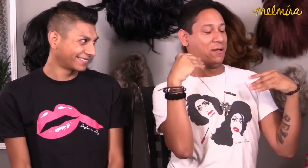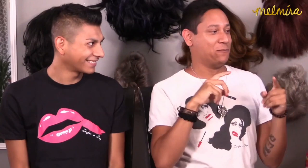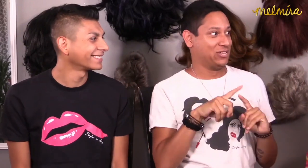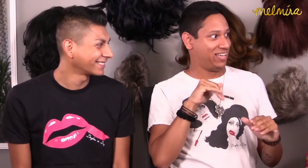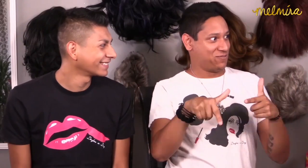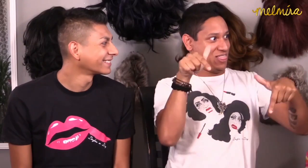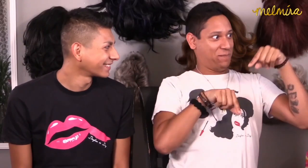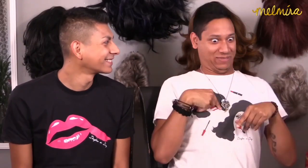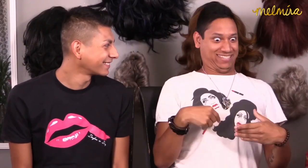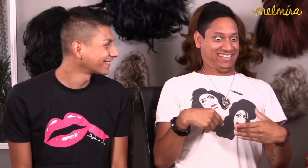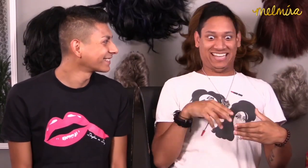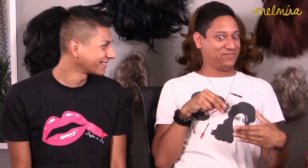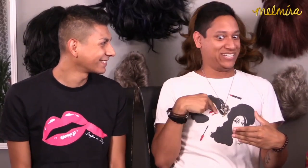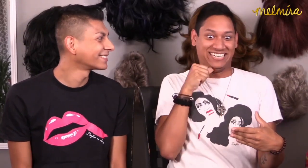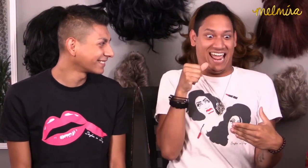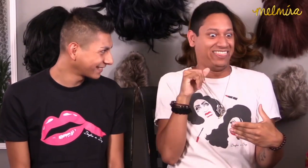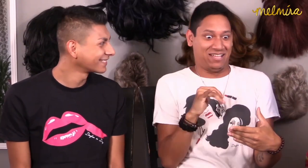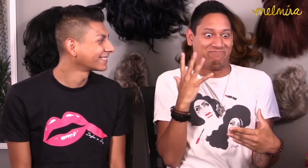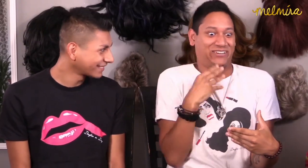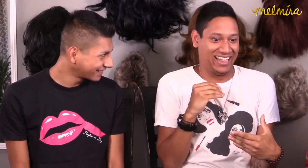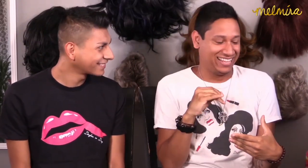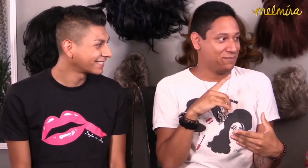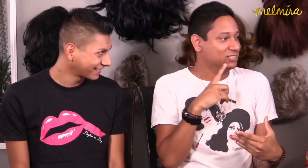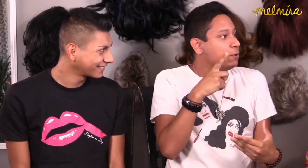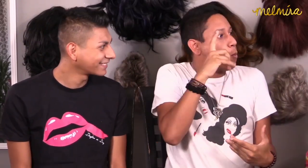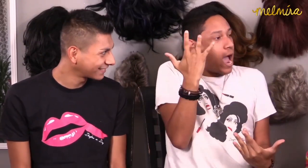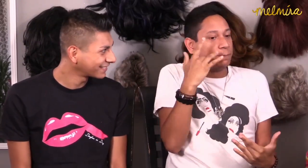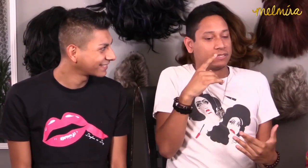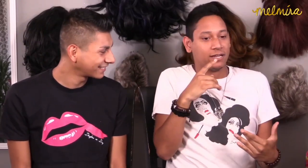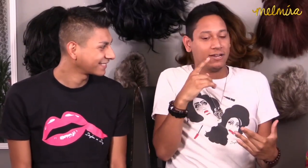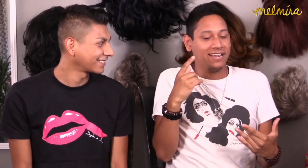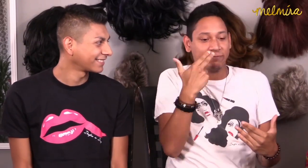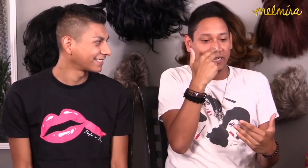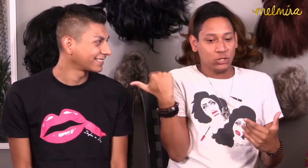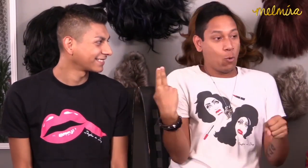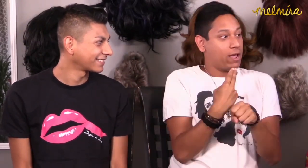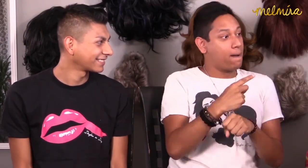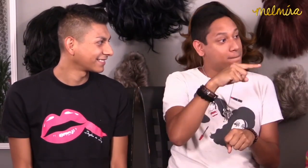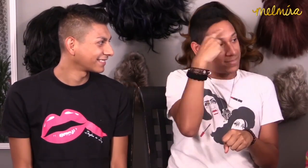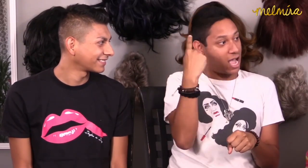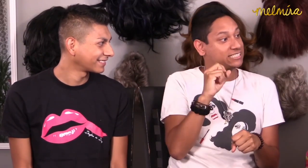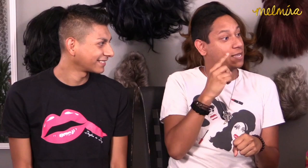looking back, NO WAY, we were NOT that pretty. Because it's funny, she was using black eyeshadow right